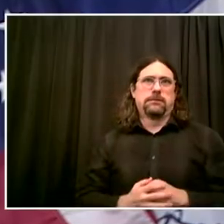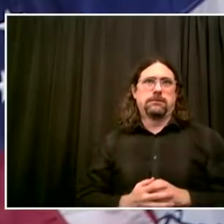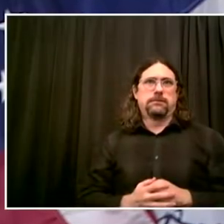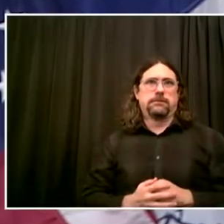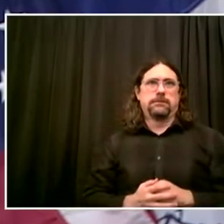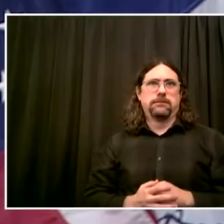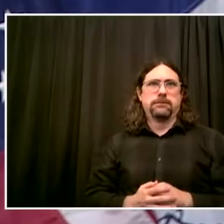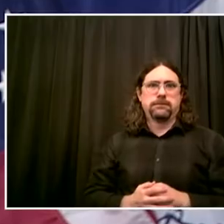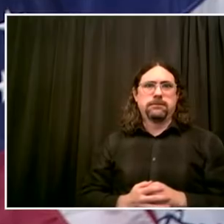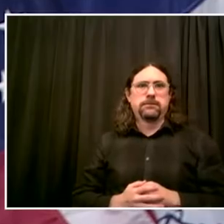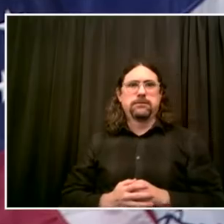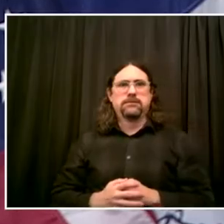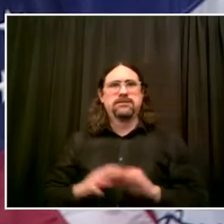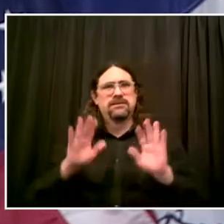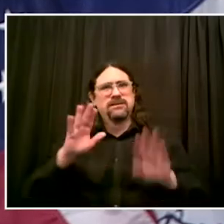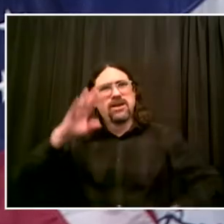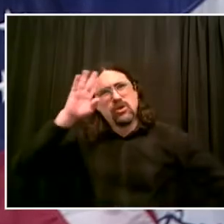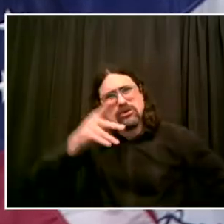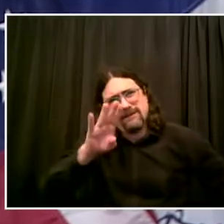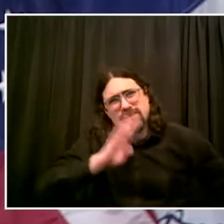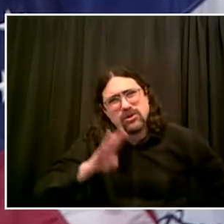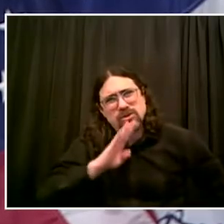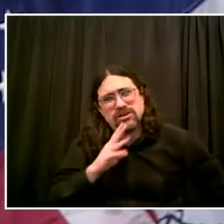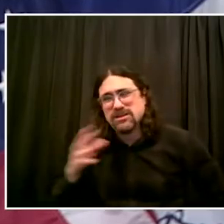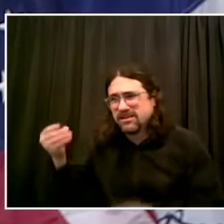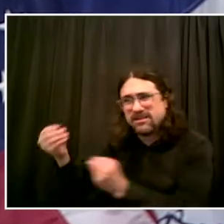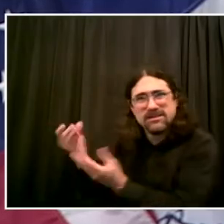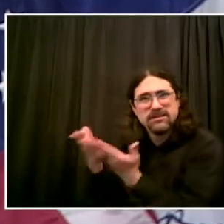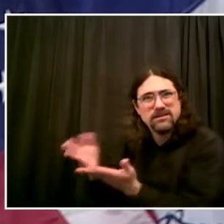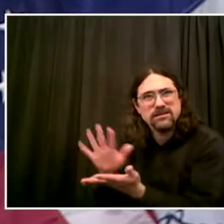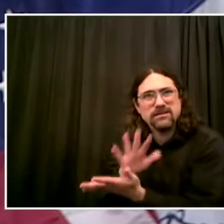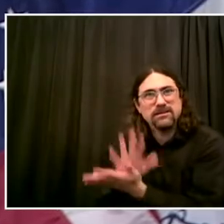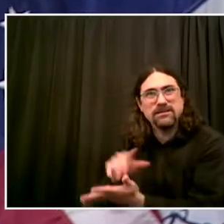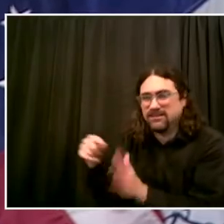FRUSTRATEDU BT I REALLY WANT TO SAY, I HAVE BEEN DOING THESE